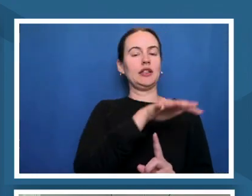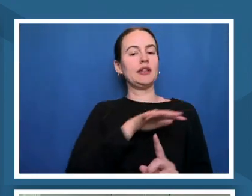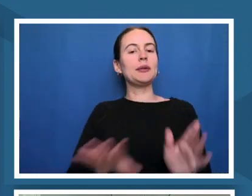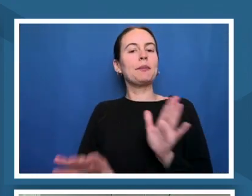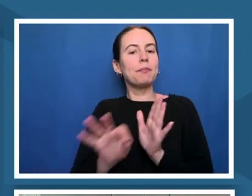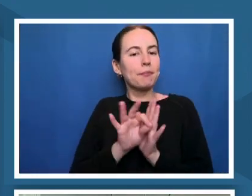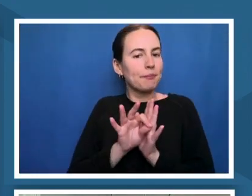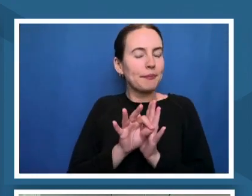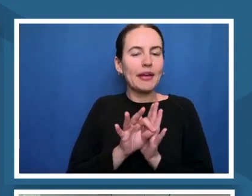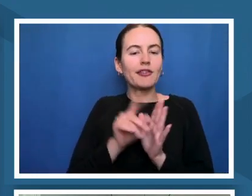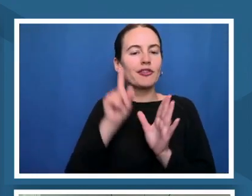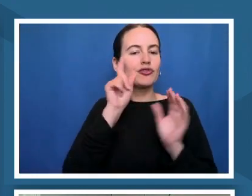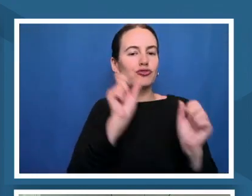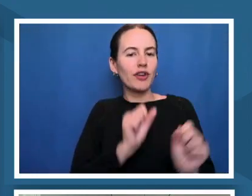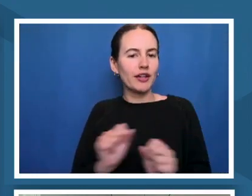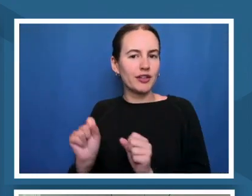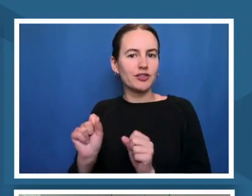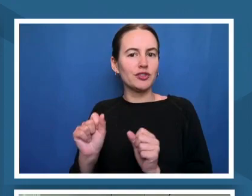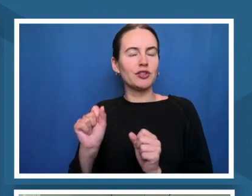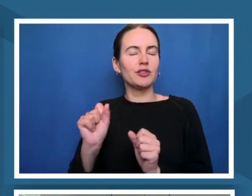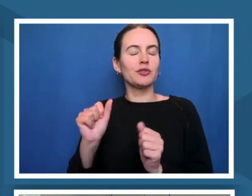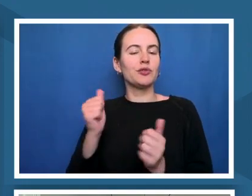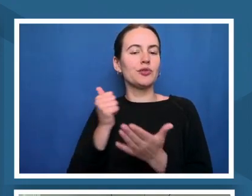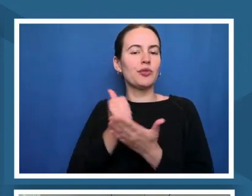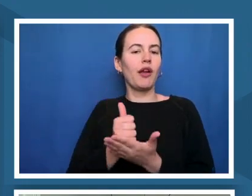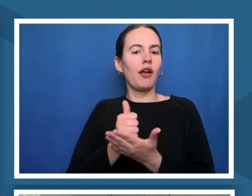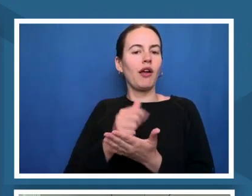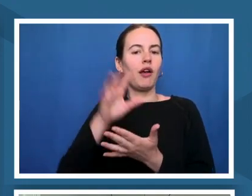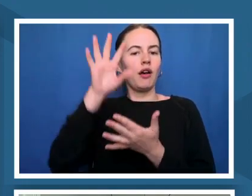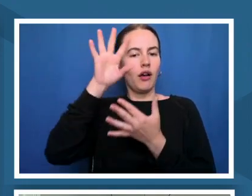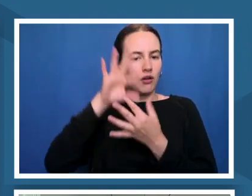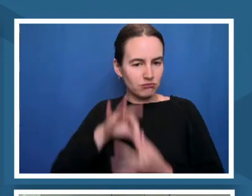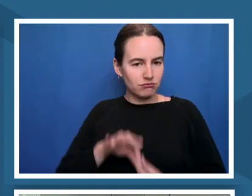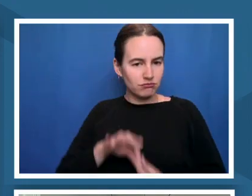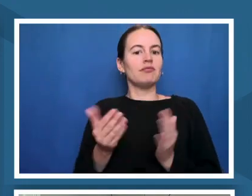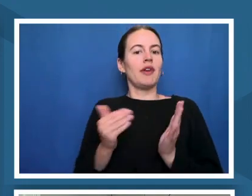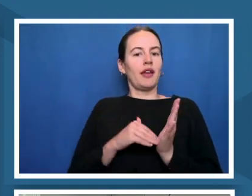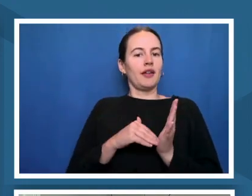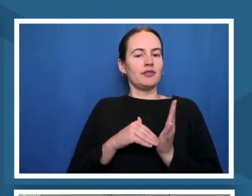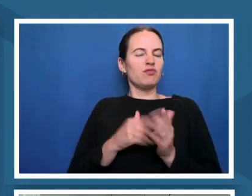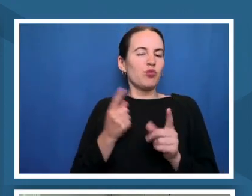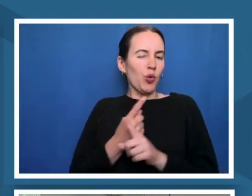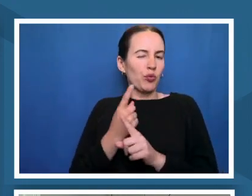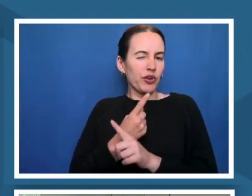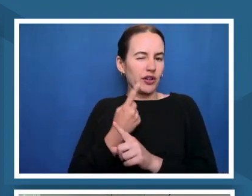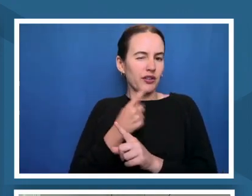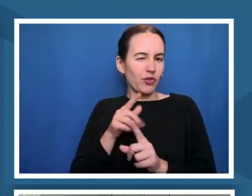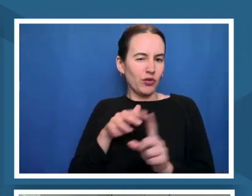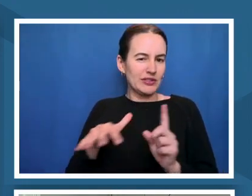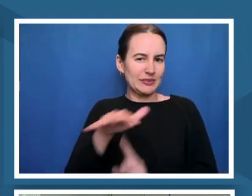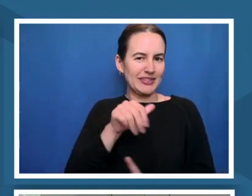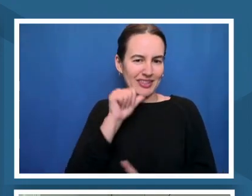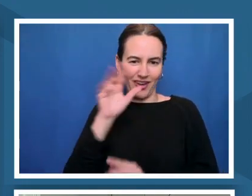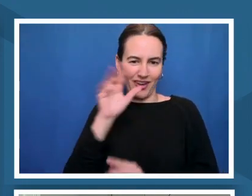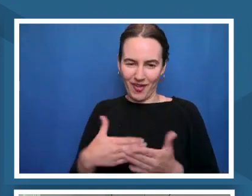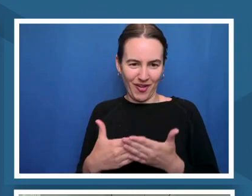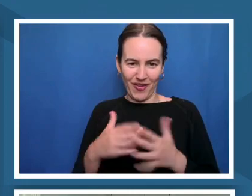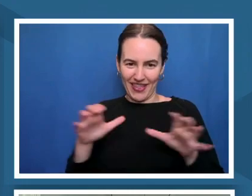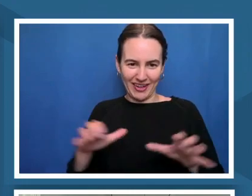that gets you back in your body that's appropriate for that space so recognizing that not all actions are